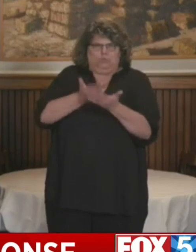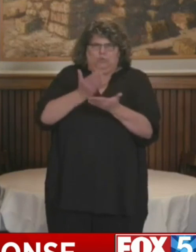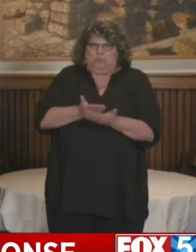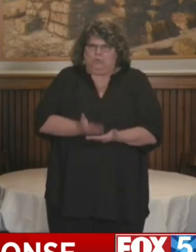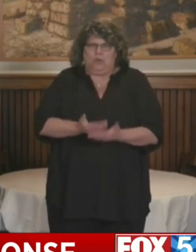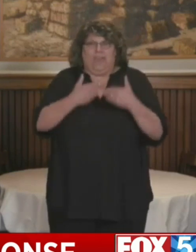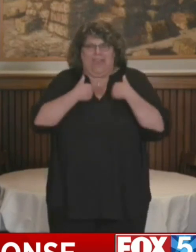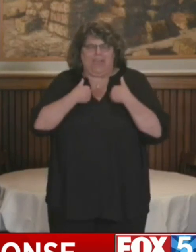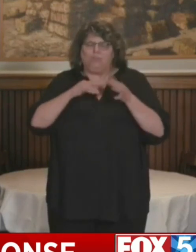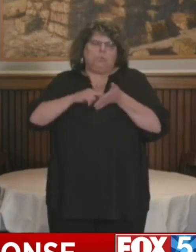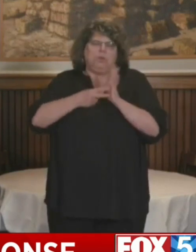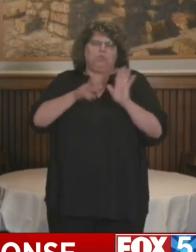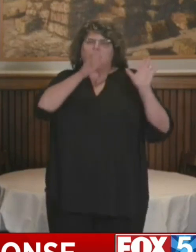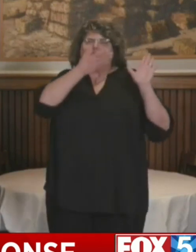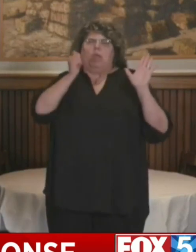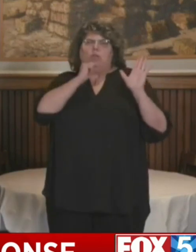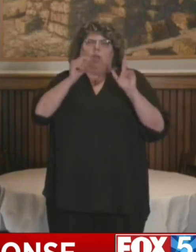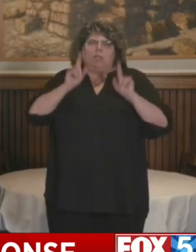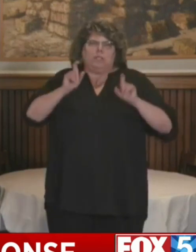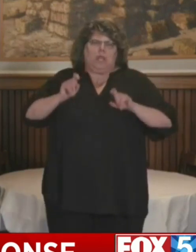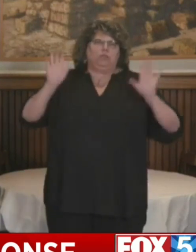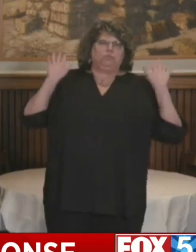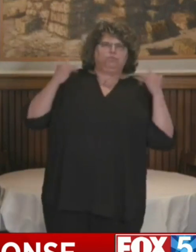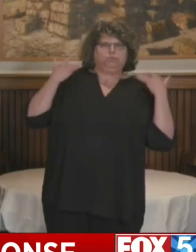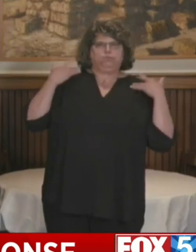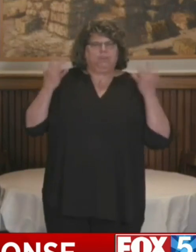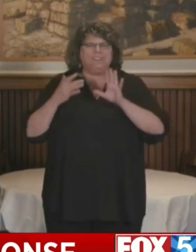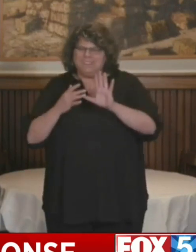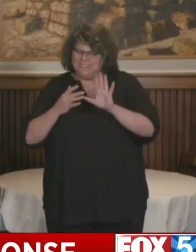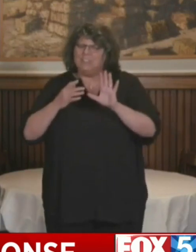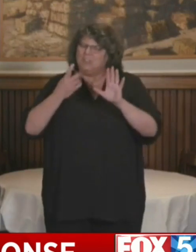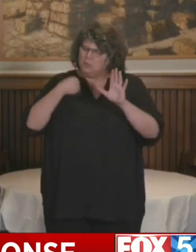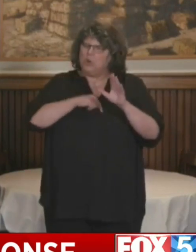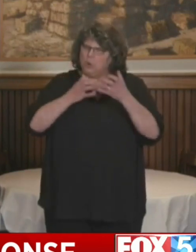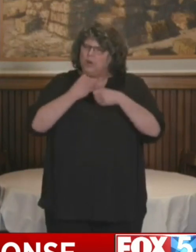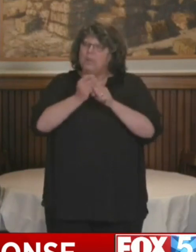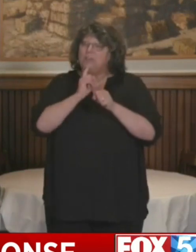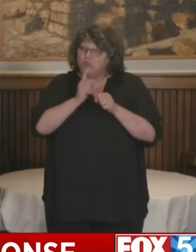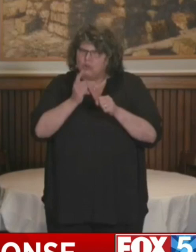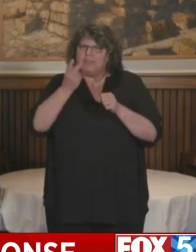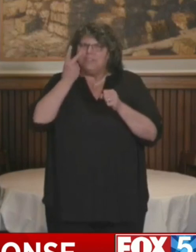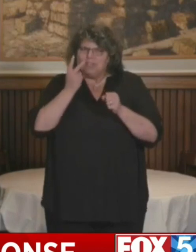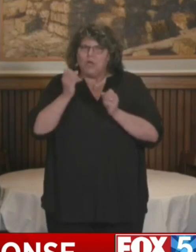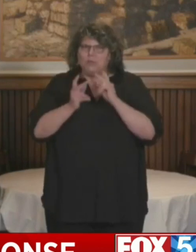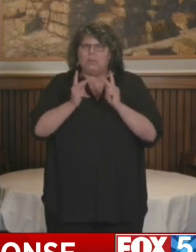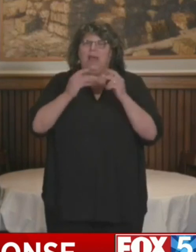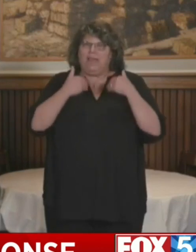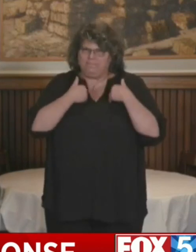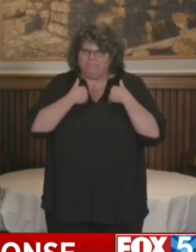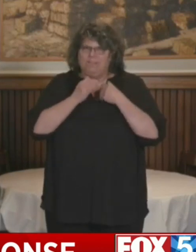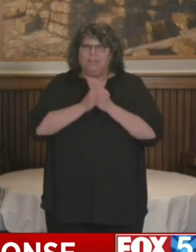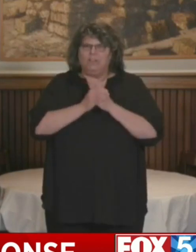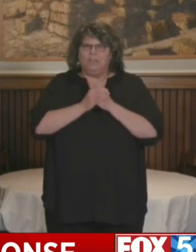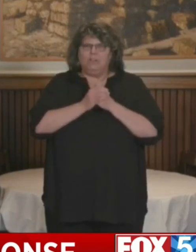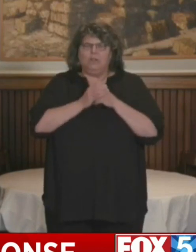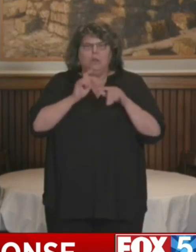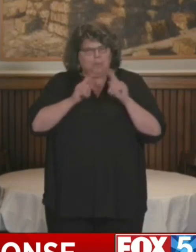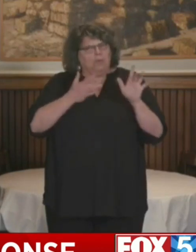POSITIVE AGAIN IT'S THE RATE OF POSITIVES THAT IS REALLY THE FOCUS FROM OUR HEALTH PERSPECTIVE. SO THAT'S THAT